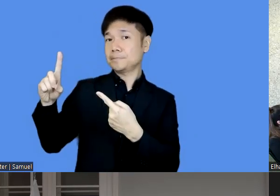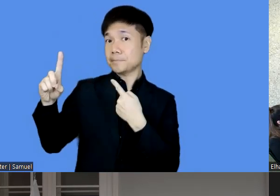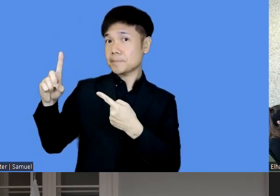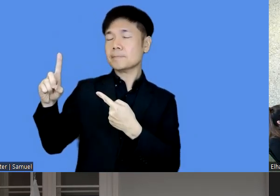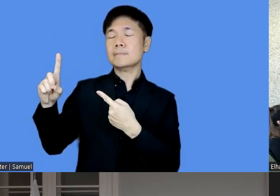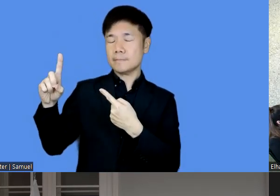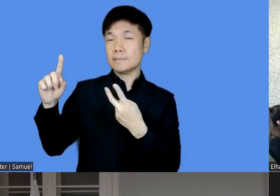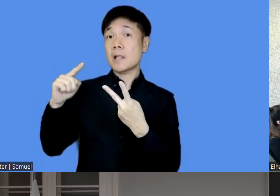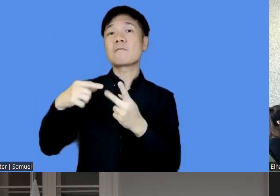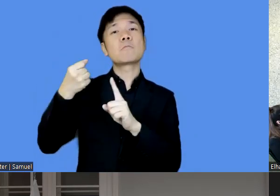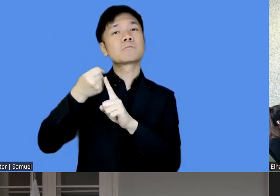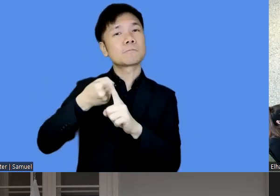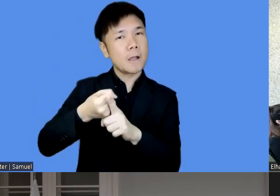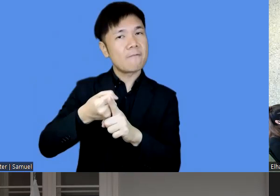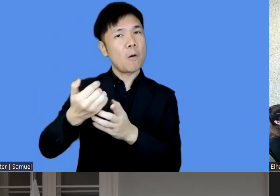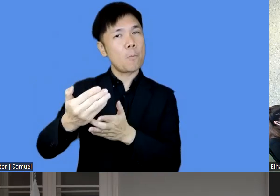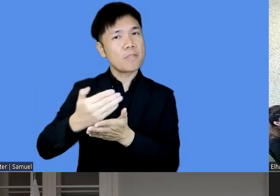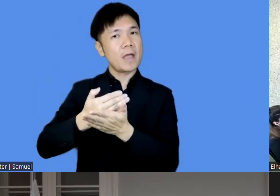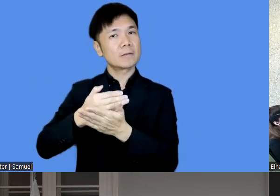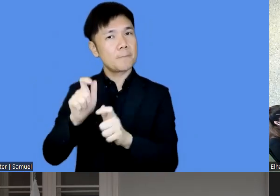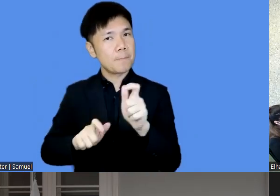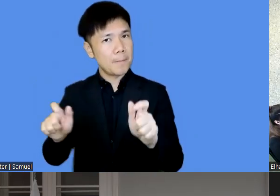advocating for protection of civilians and other actors.